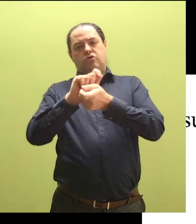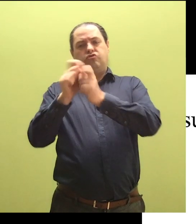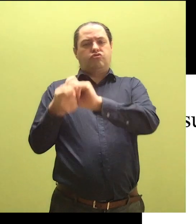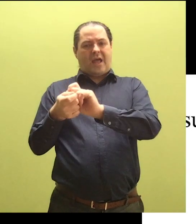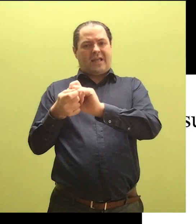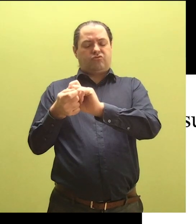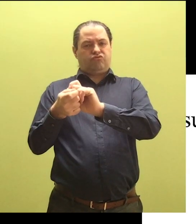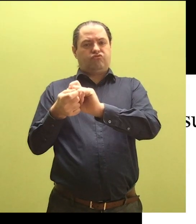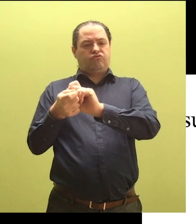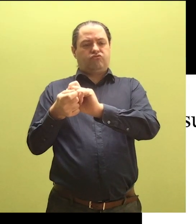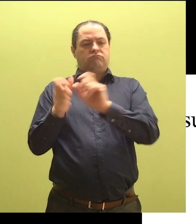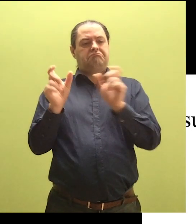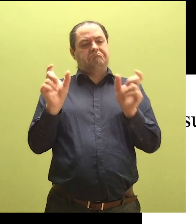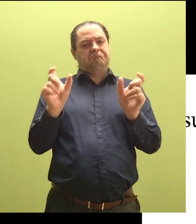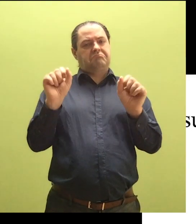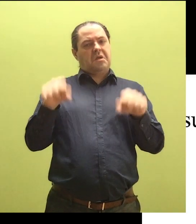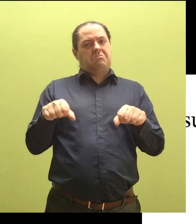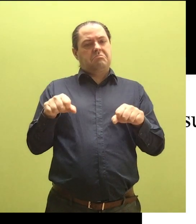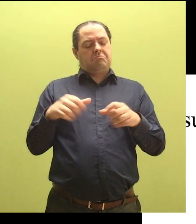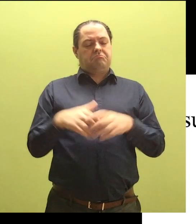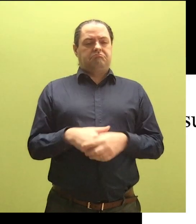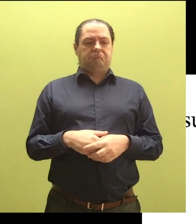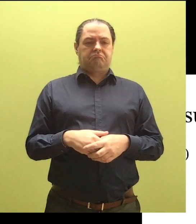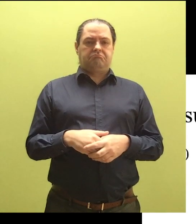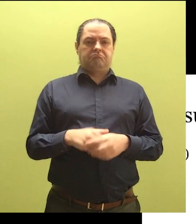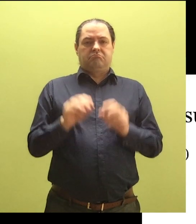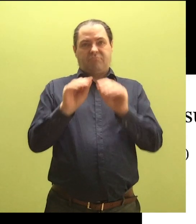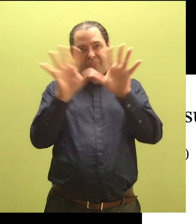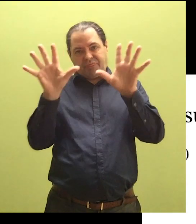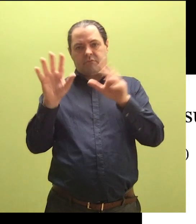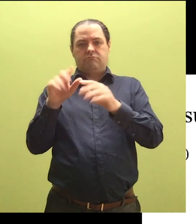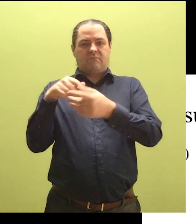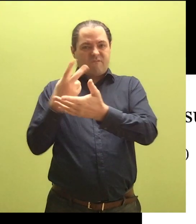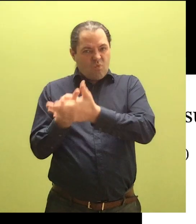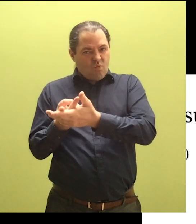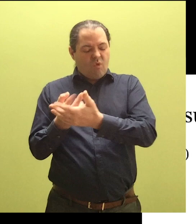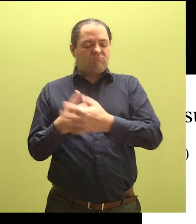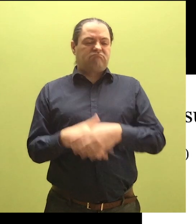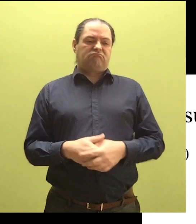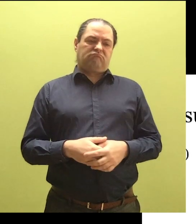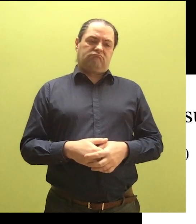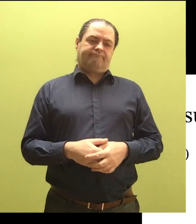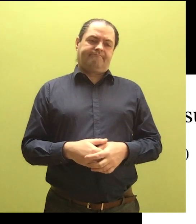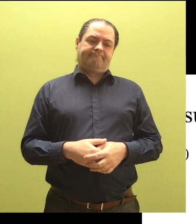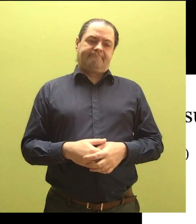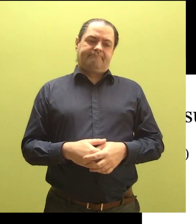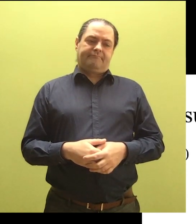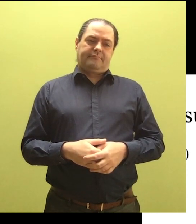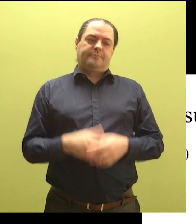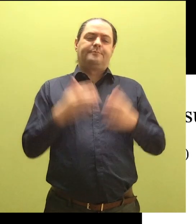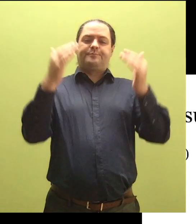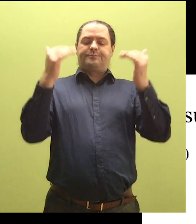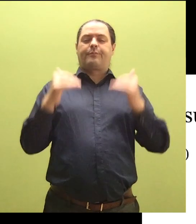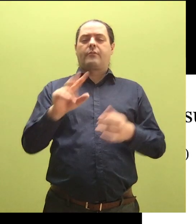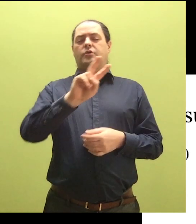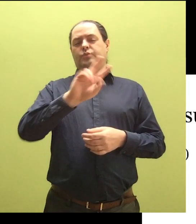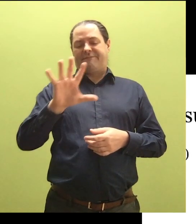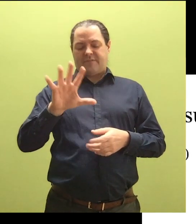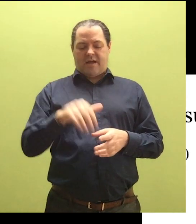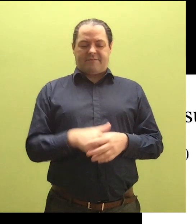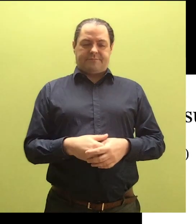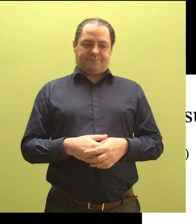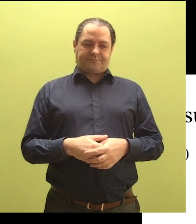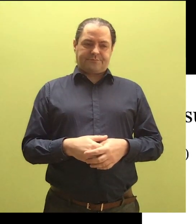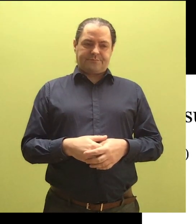change of state sub-event. Lastly, 25 shows us that serial